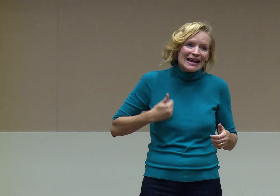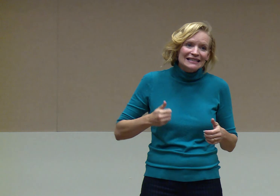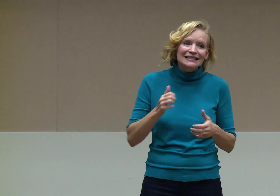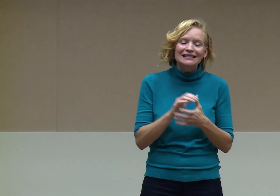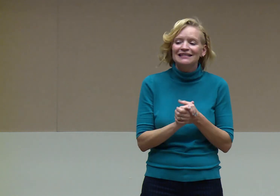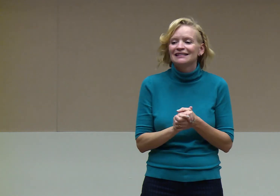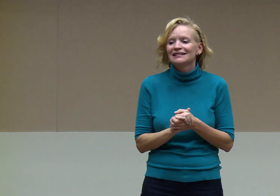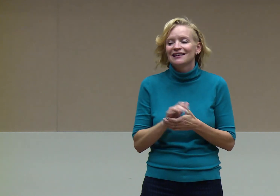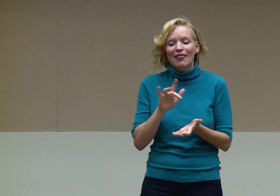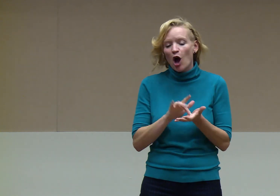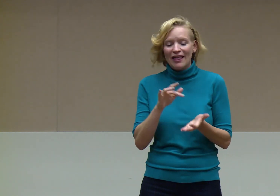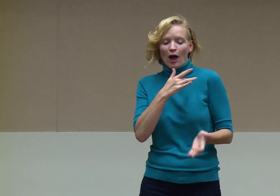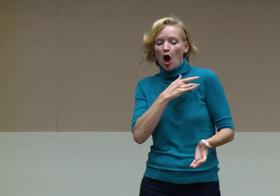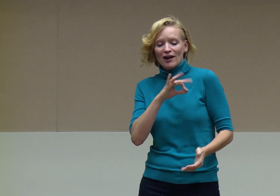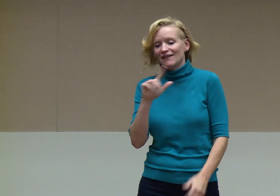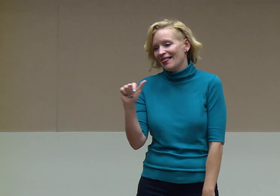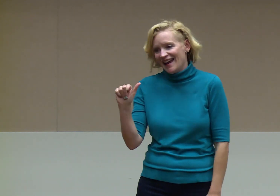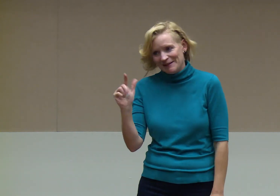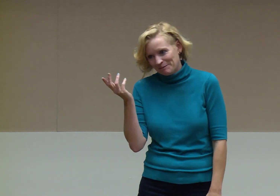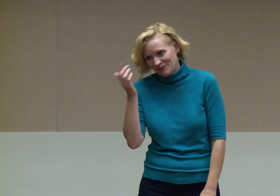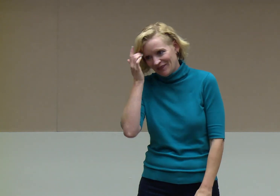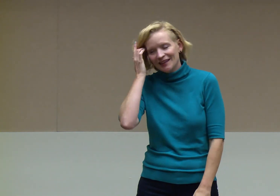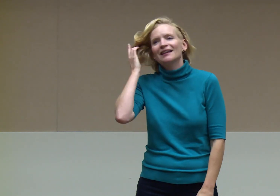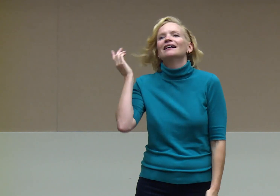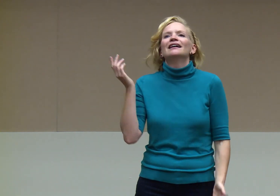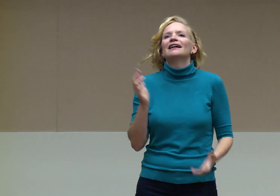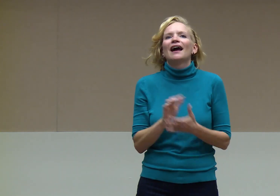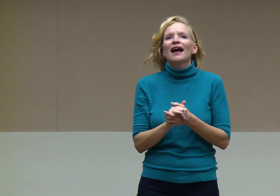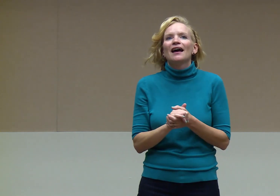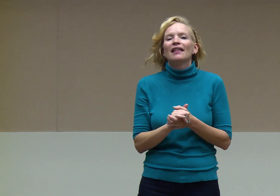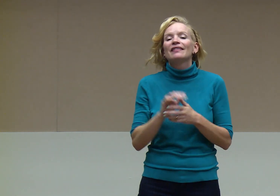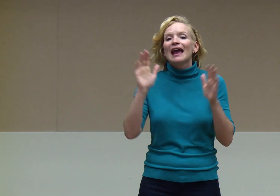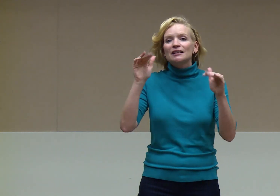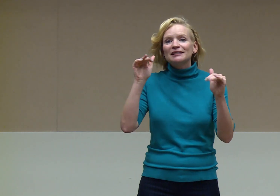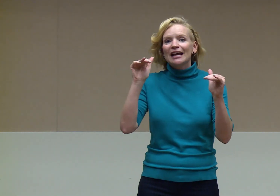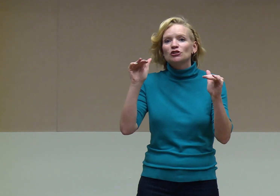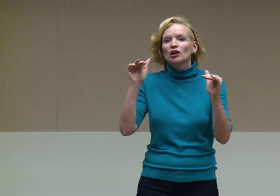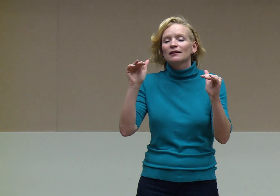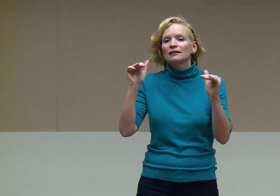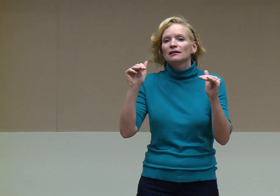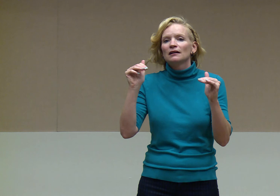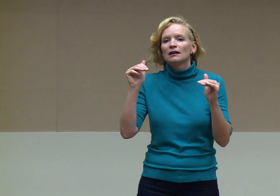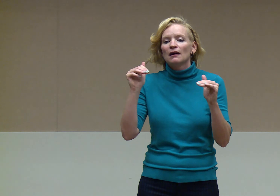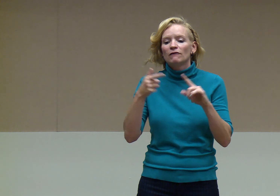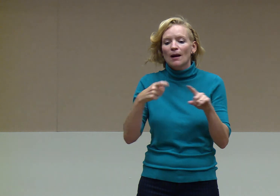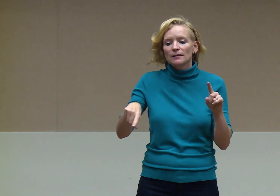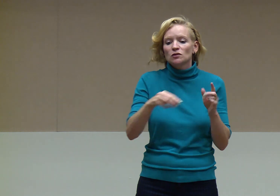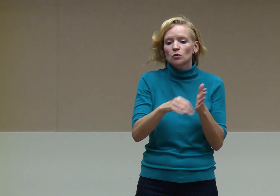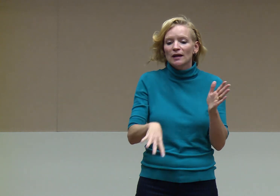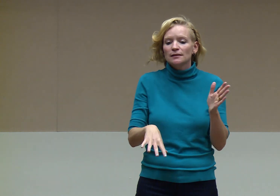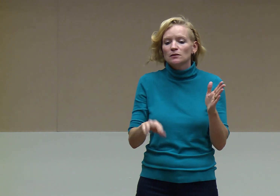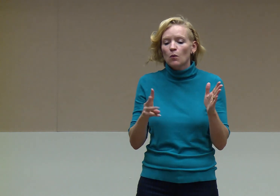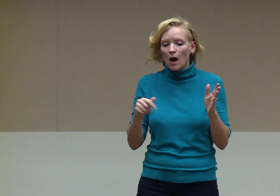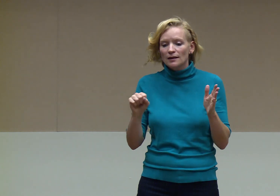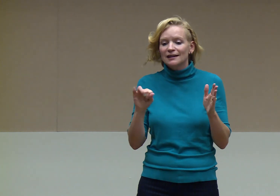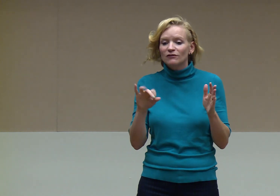We had gangs. It's the heart of LA. The expectations there for the students